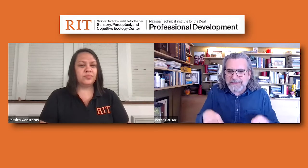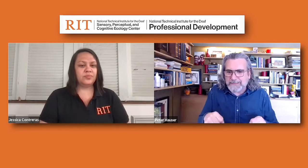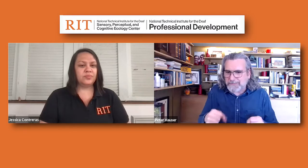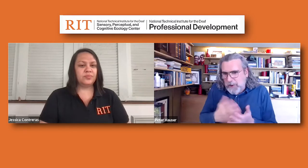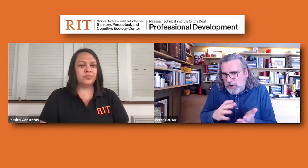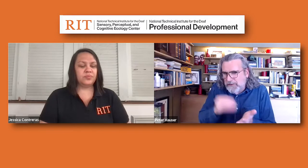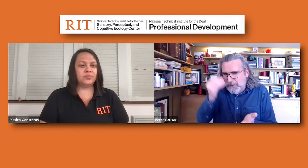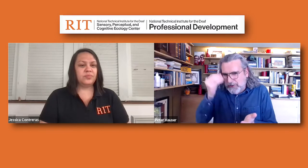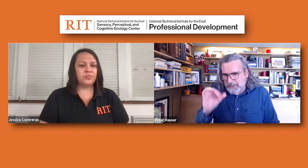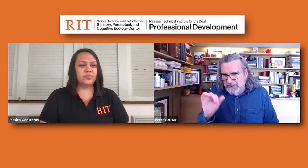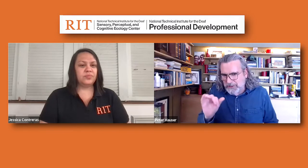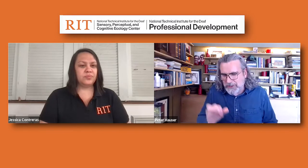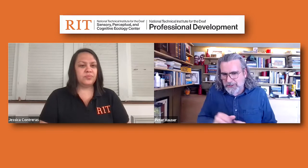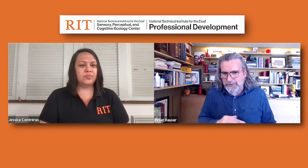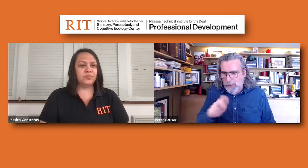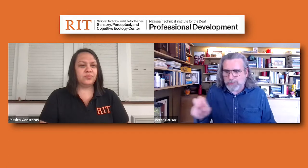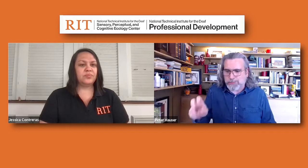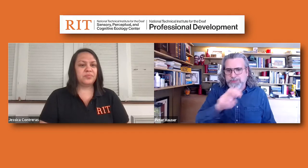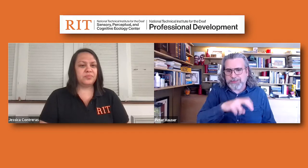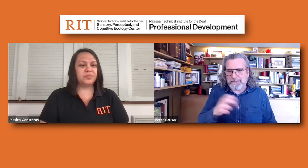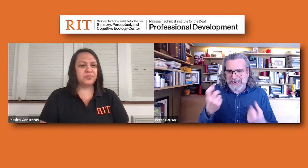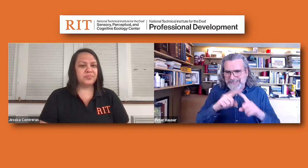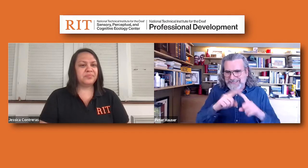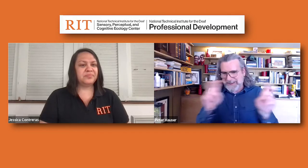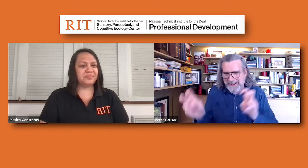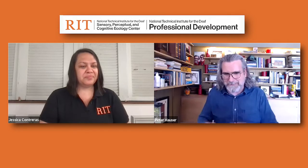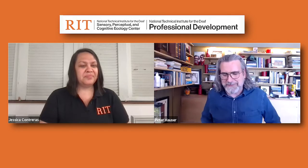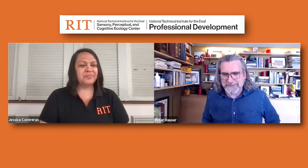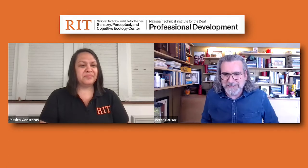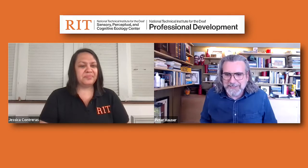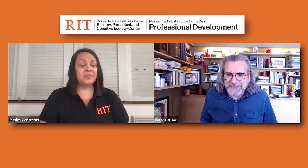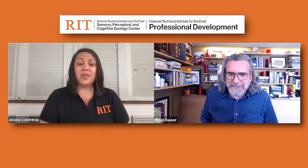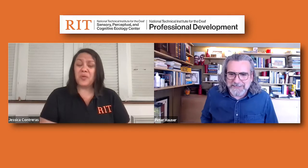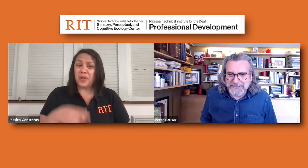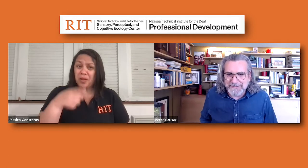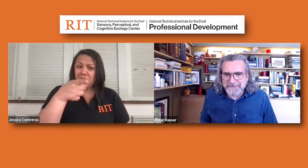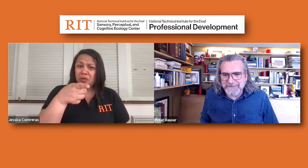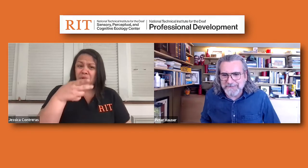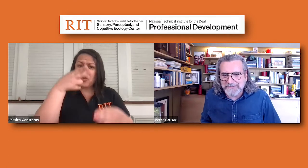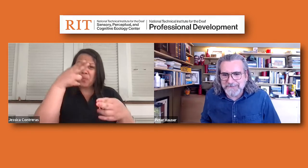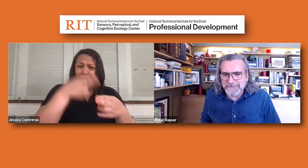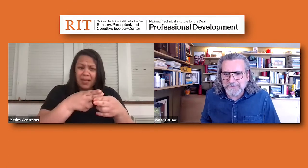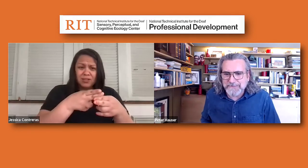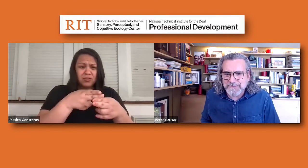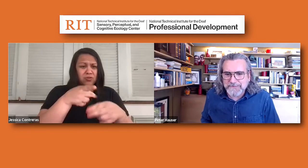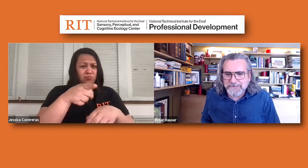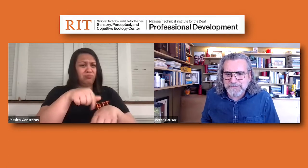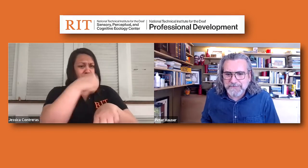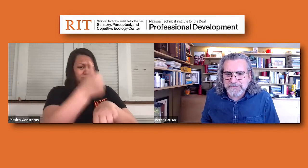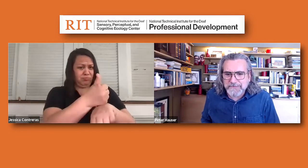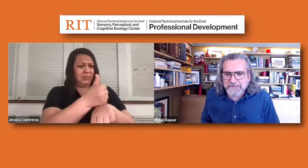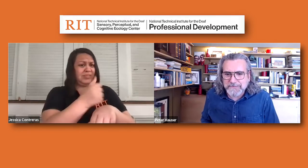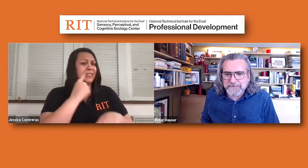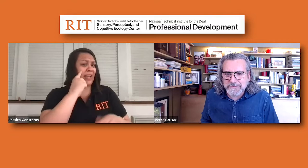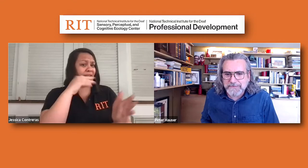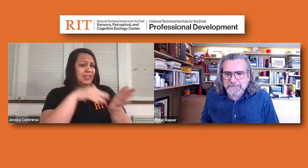the deaf health care system and many other research topics as well. Jessica: So, you mentioned setting up